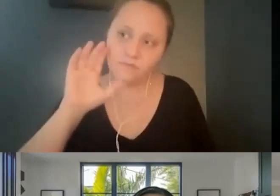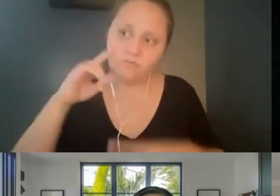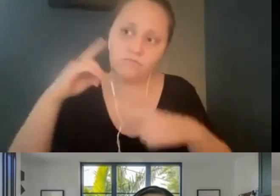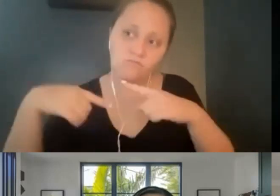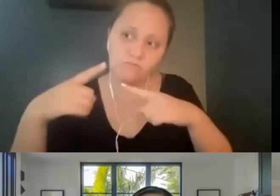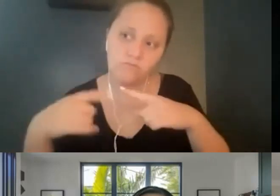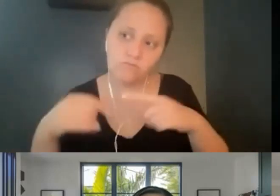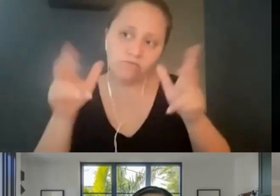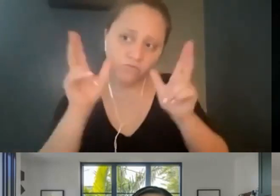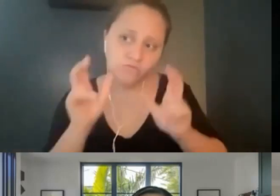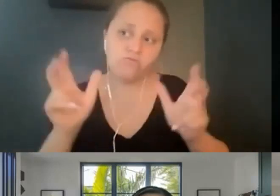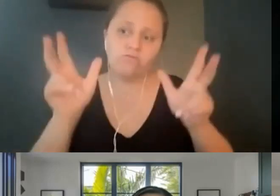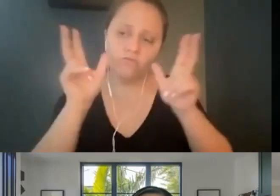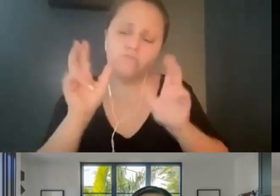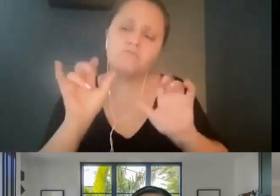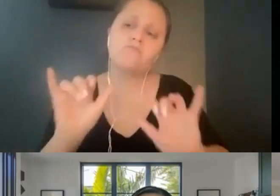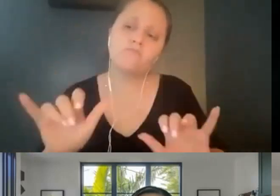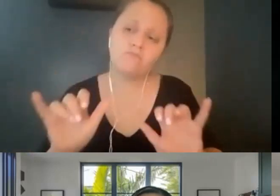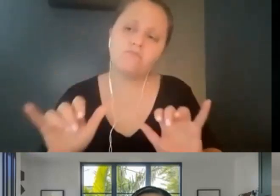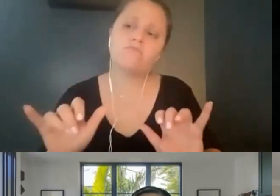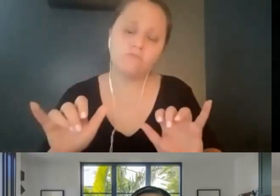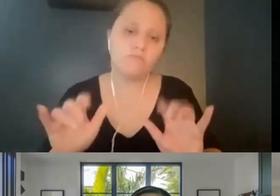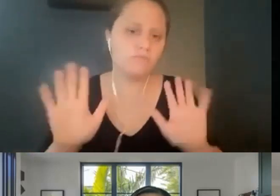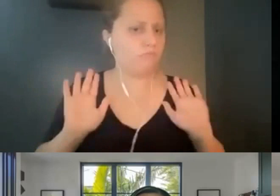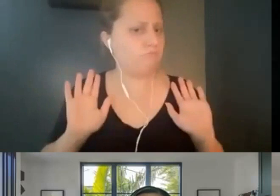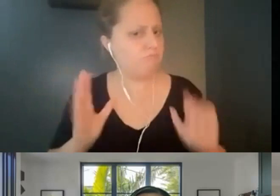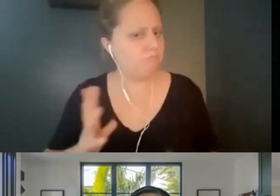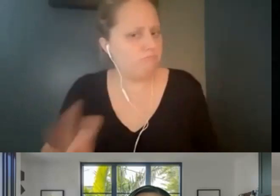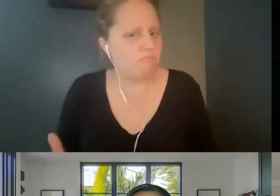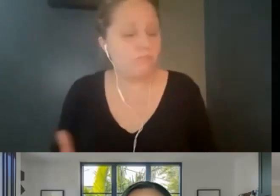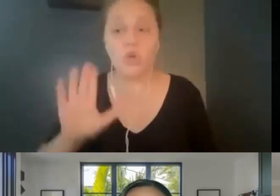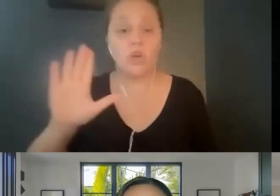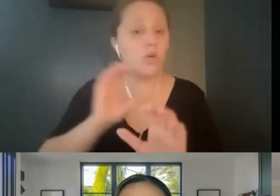and listen with intent to respond until these communication differences, I think